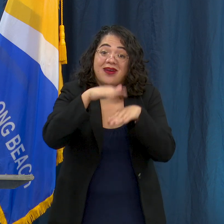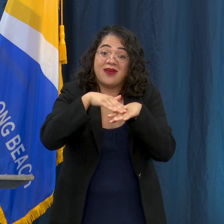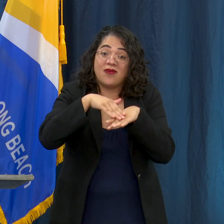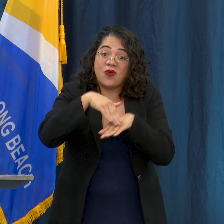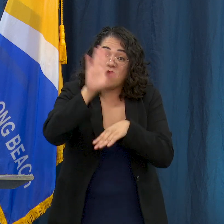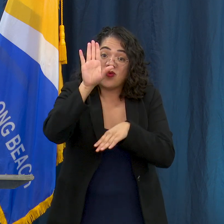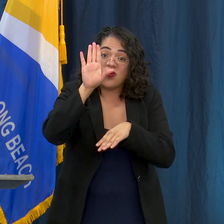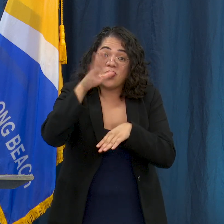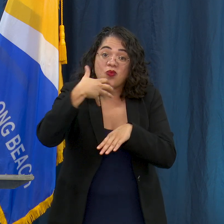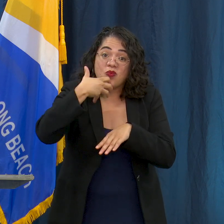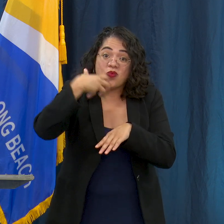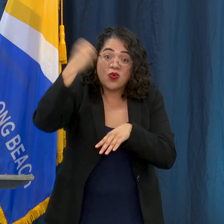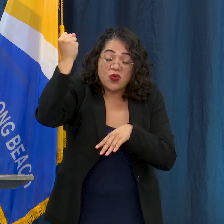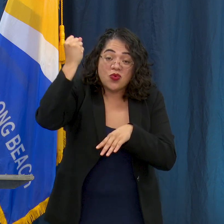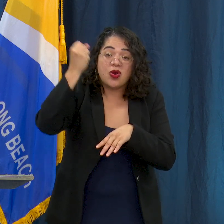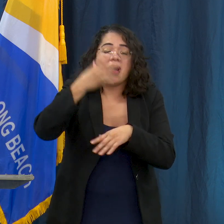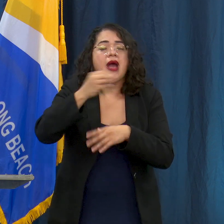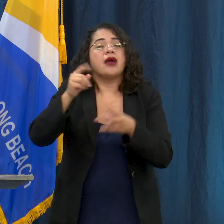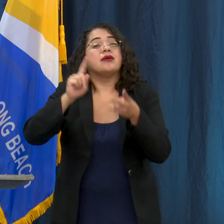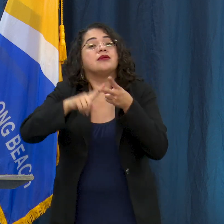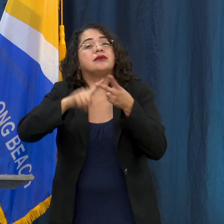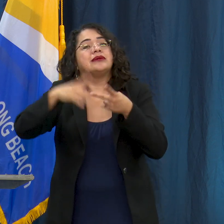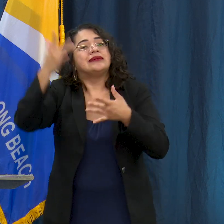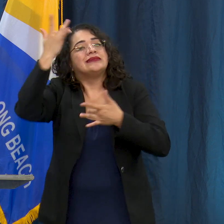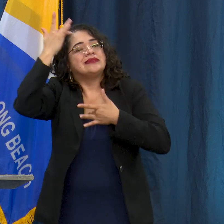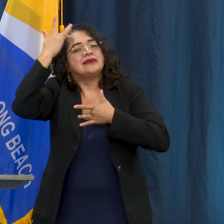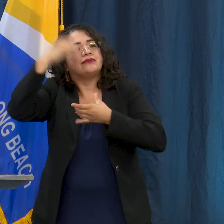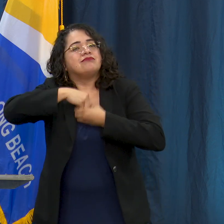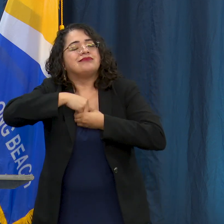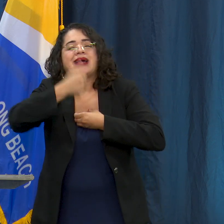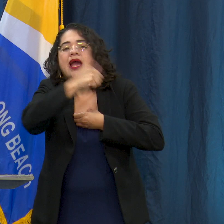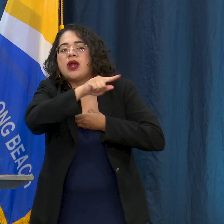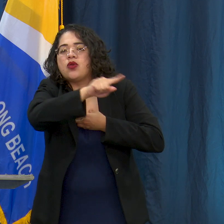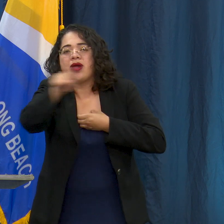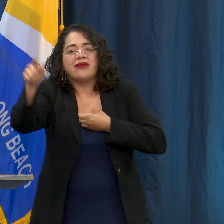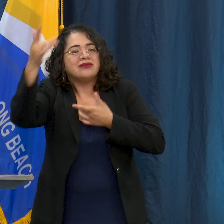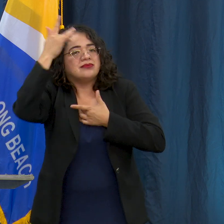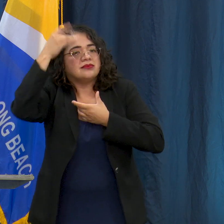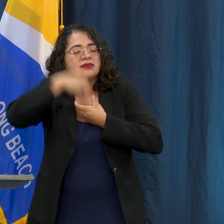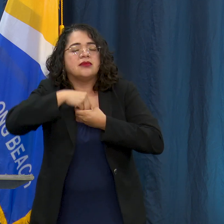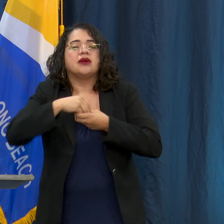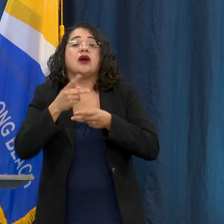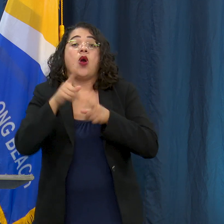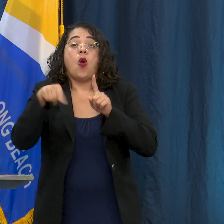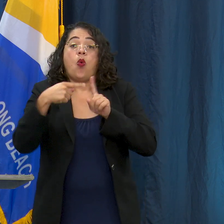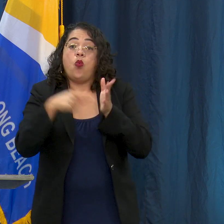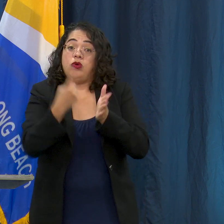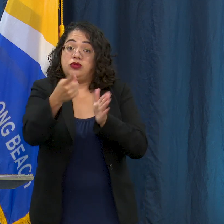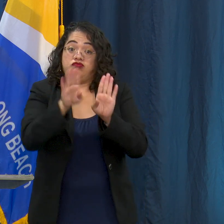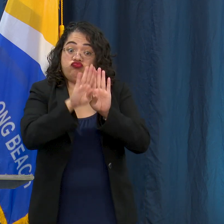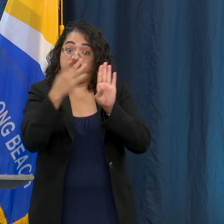underlying health conditions take the proper precautions when heading out of their homes. Because we know that both of these